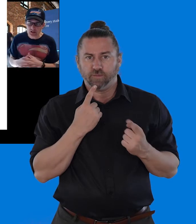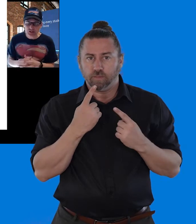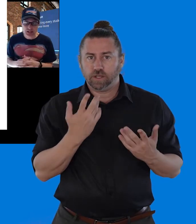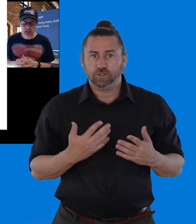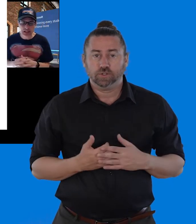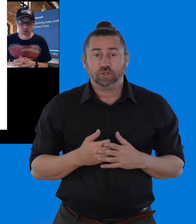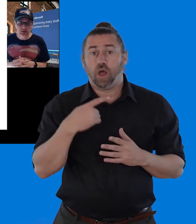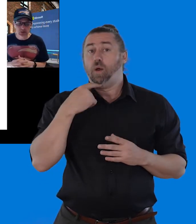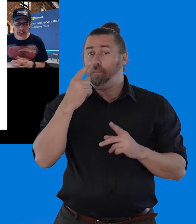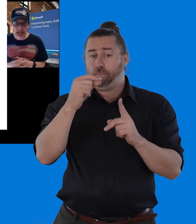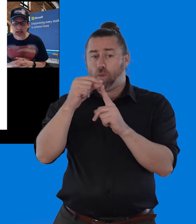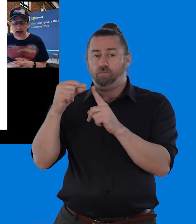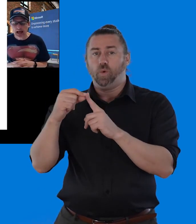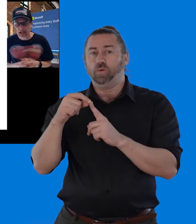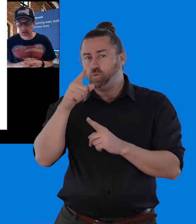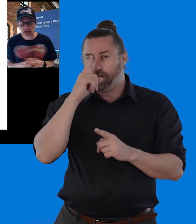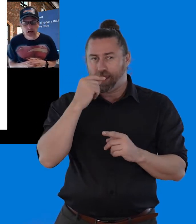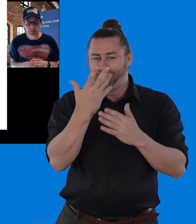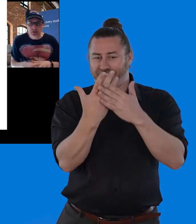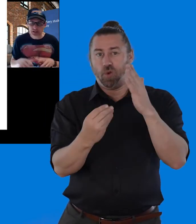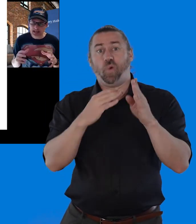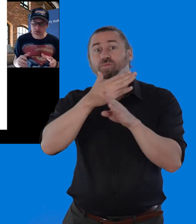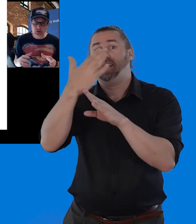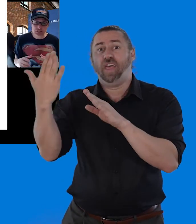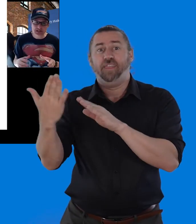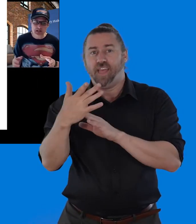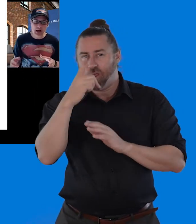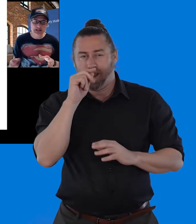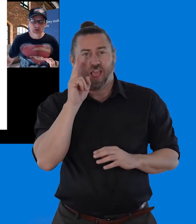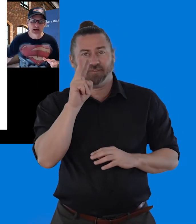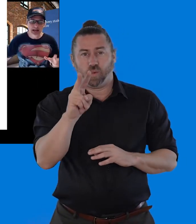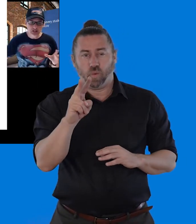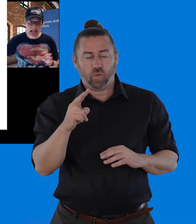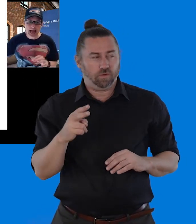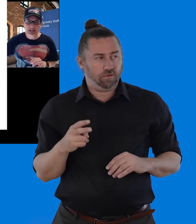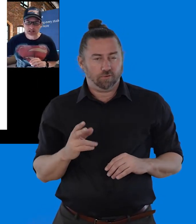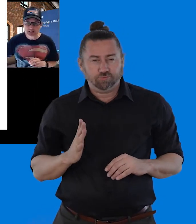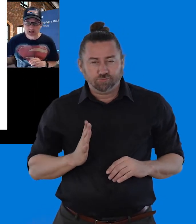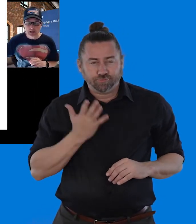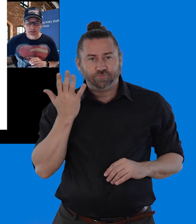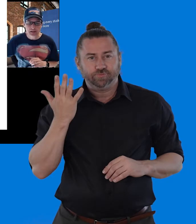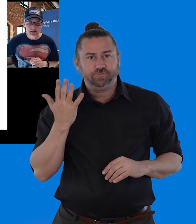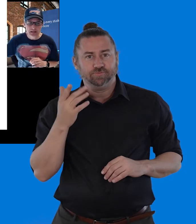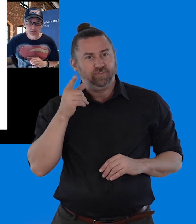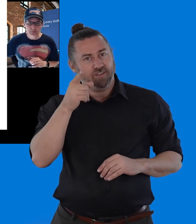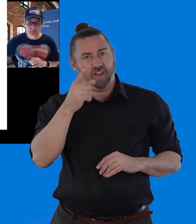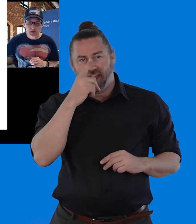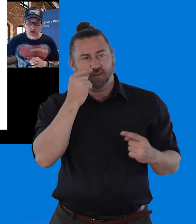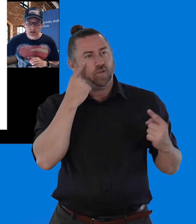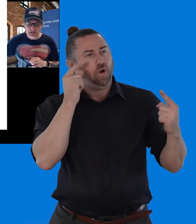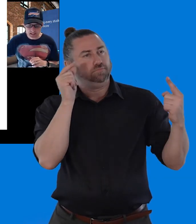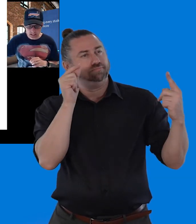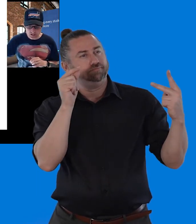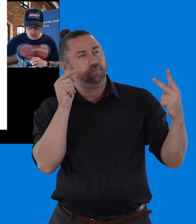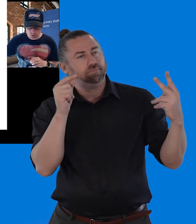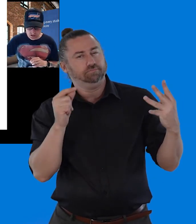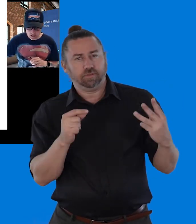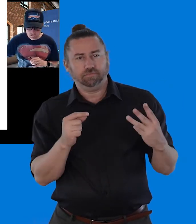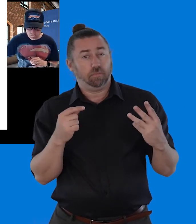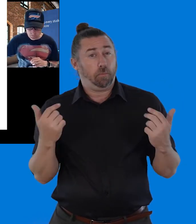I'll share the link with you again at the end, but you can download these slides and you can actually access these studies yourself.